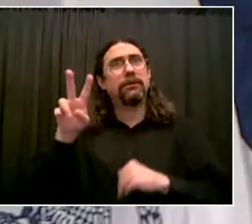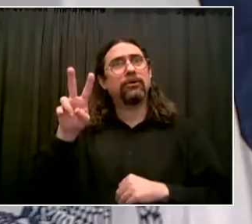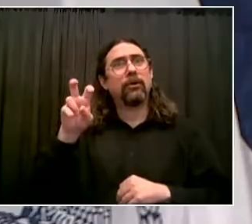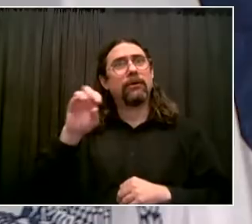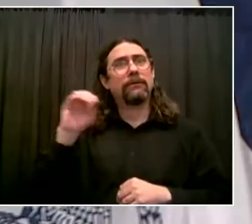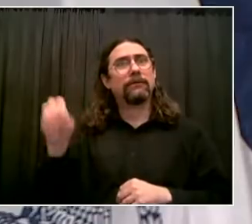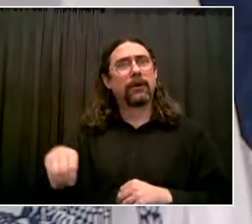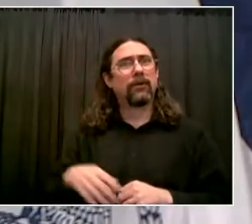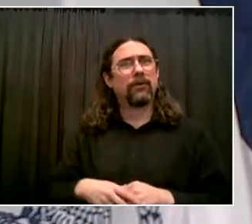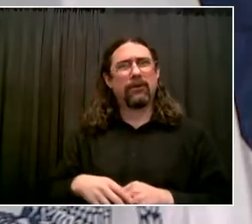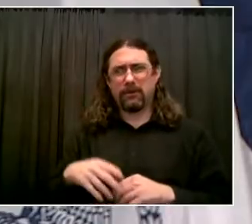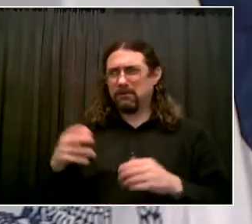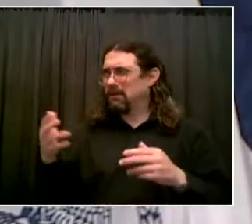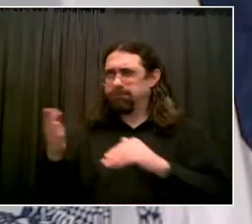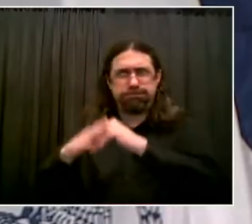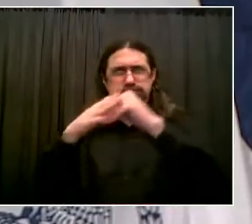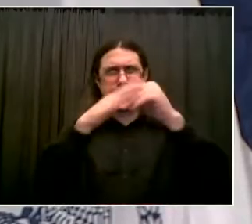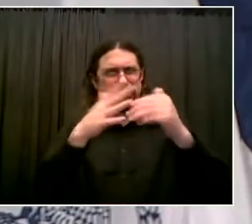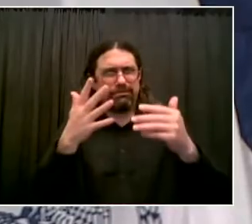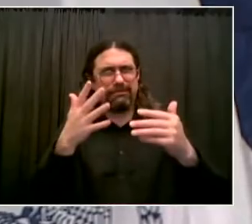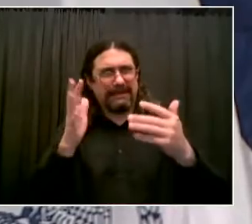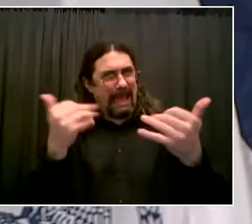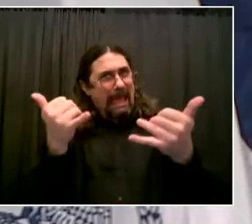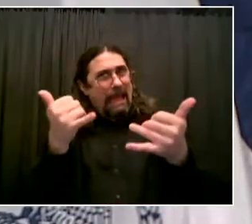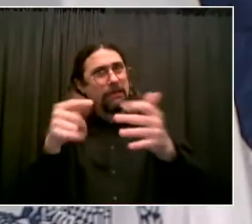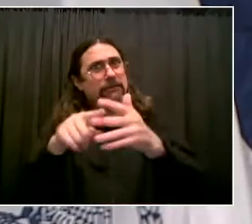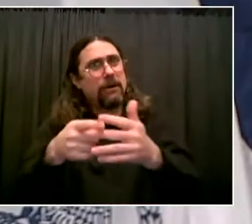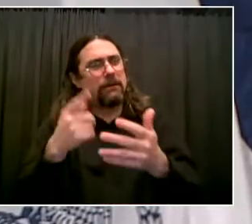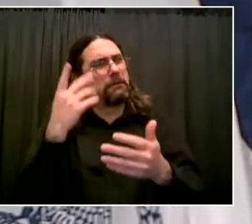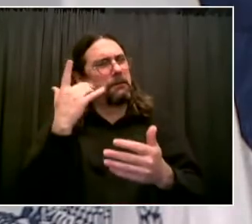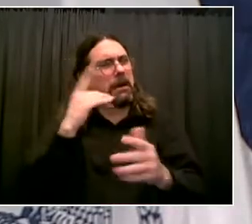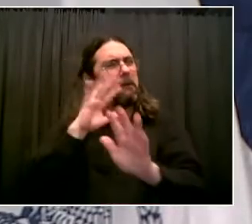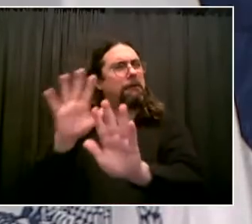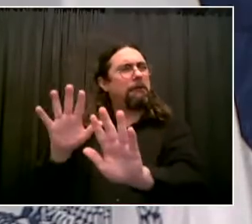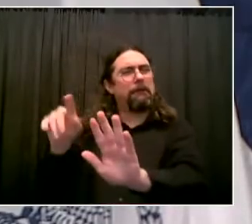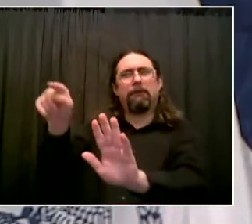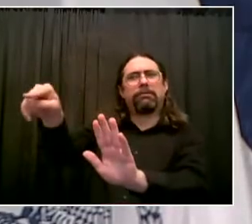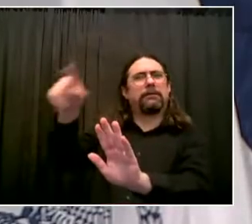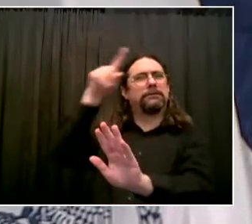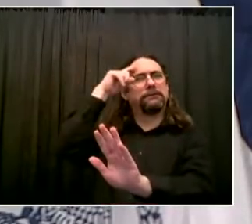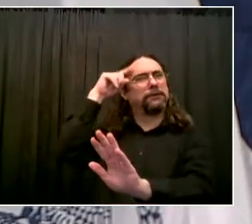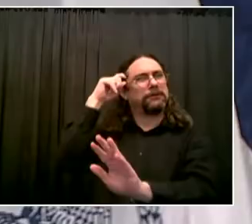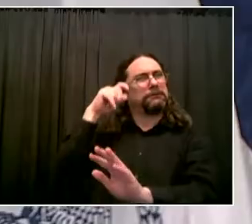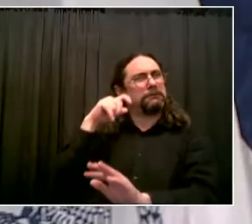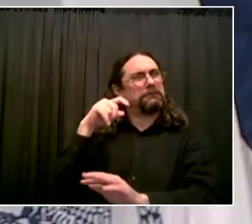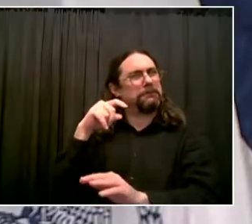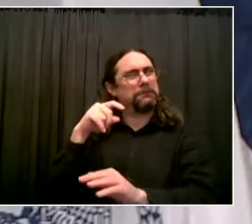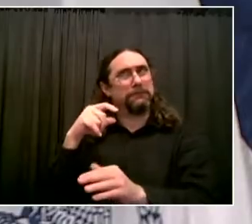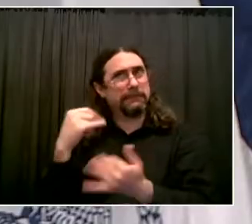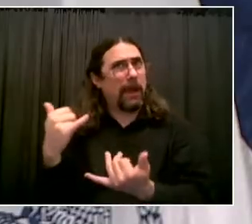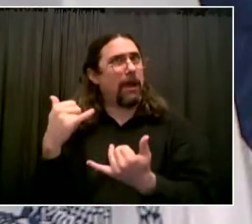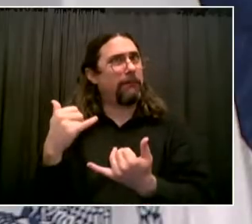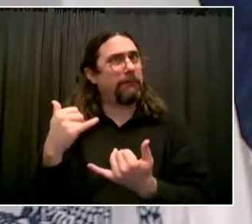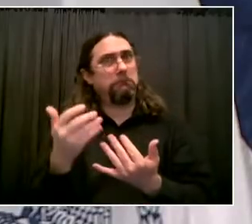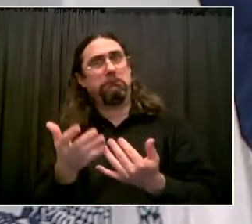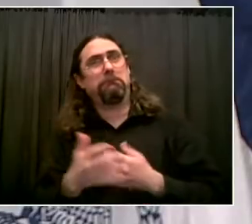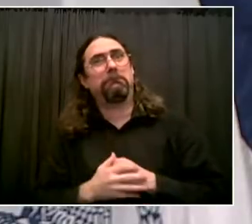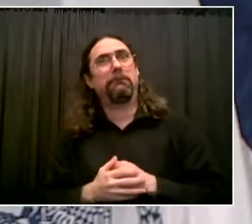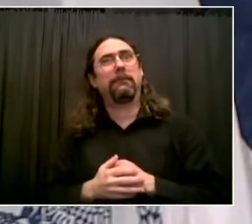THE LAST WEEK SHOOTING AND SHOOTING VICTIMS ARE UP 250% AND I WONDER IF YOU'RE GOING TO START IMMEDIATELY OR WAIT SOMETIME THIS SUMMER.